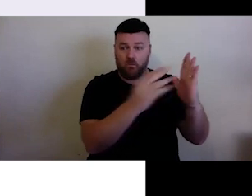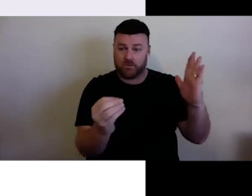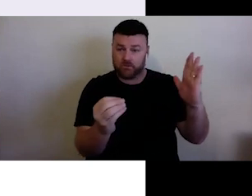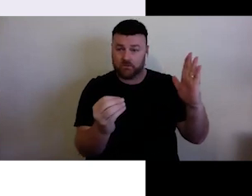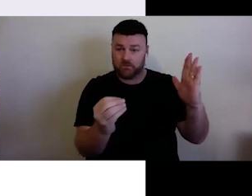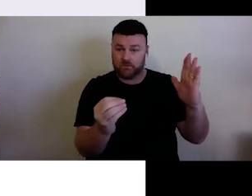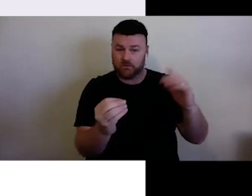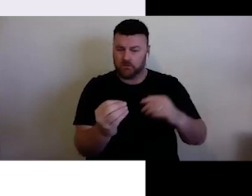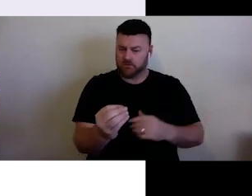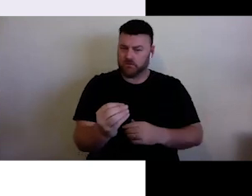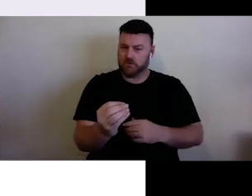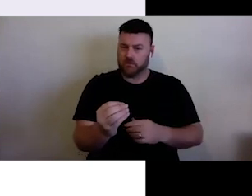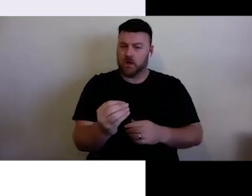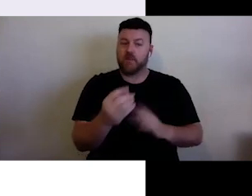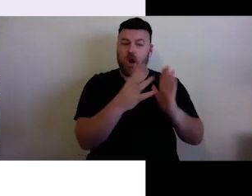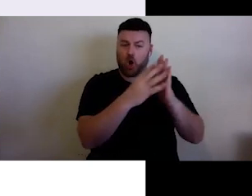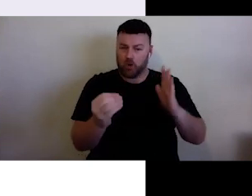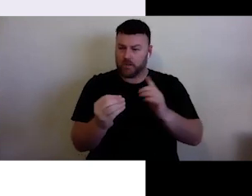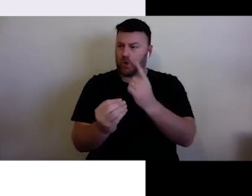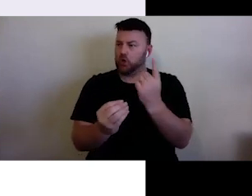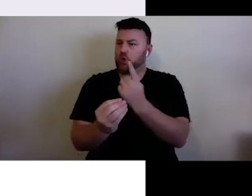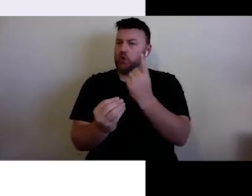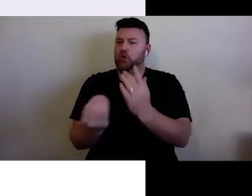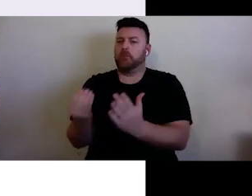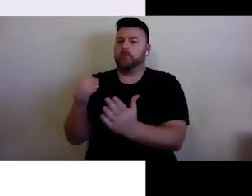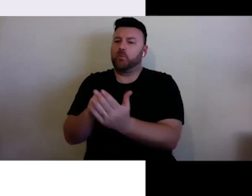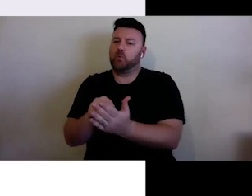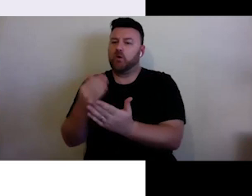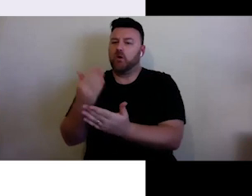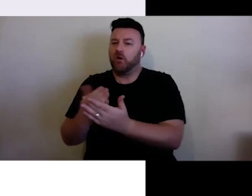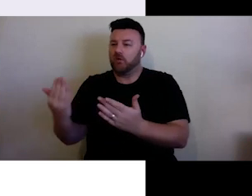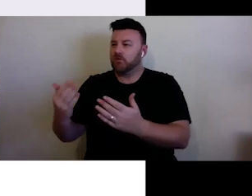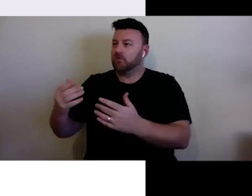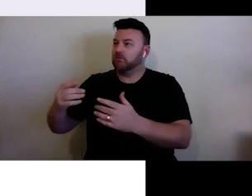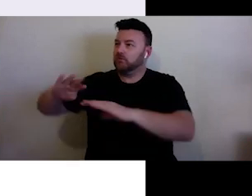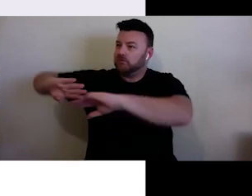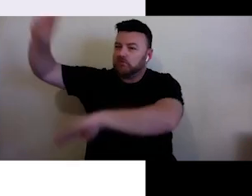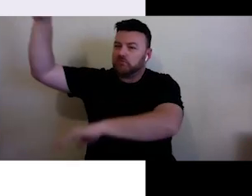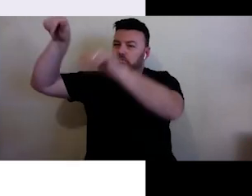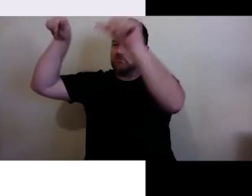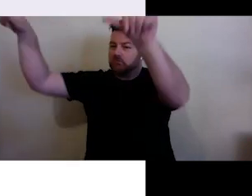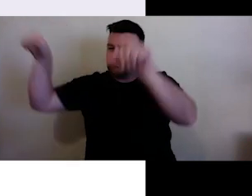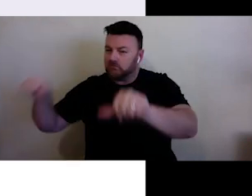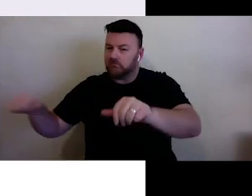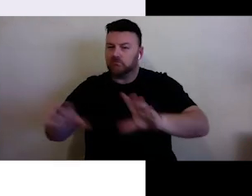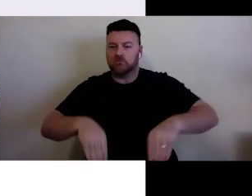up on the carpets and walls and just about everywhere in a Polish hotel.